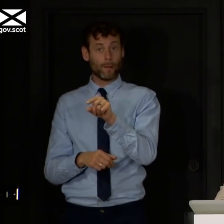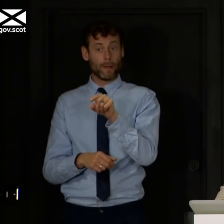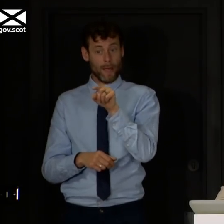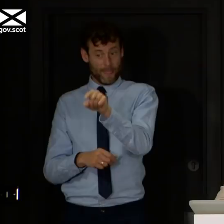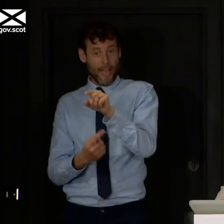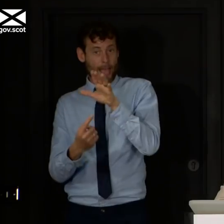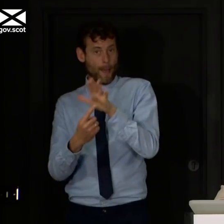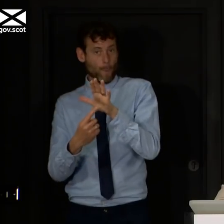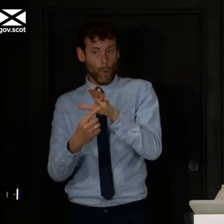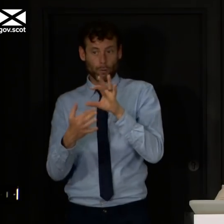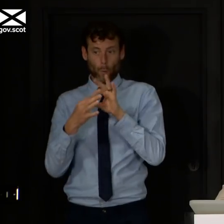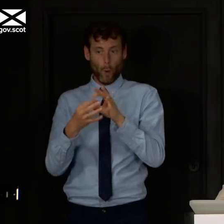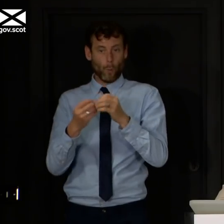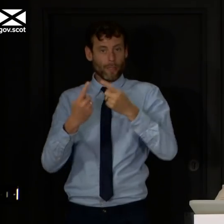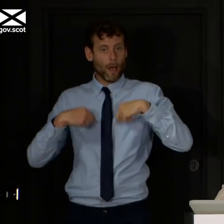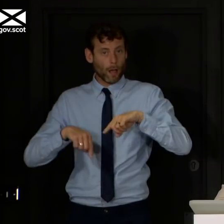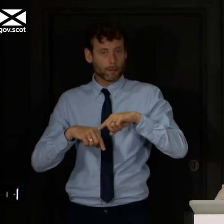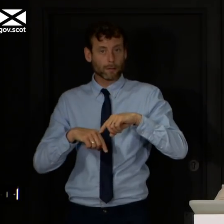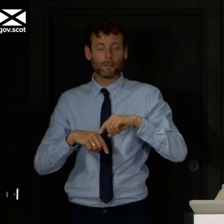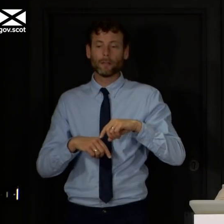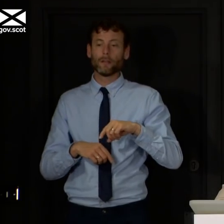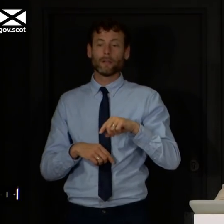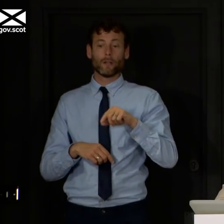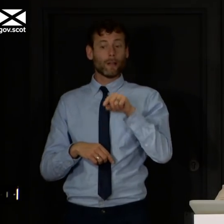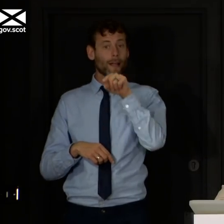the work we are doing to protect care home residents as well.